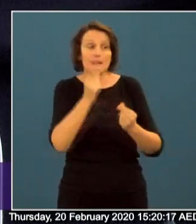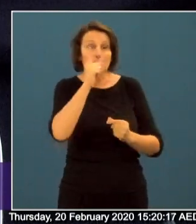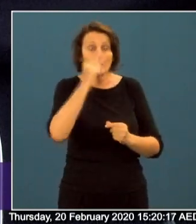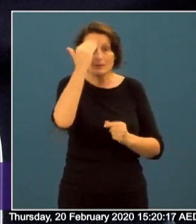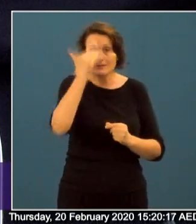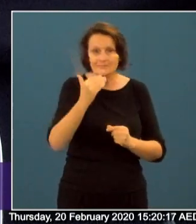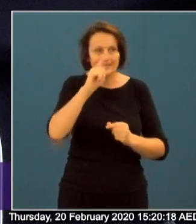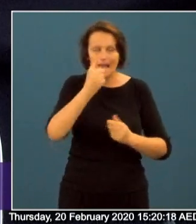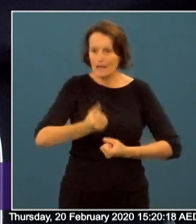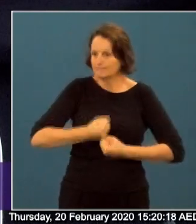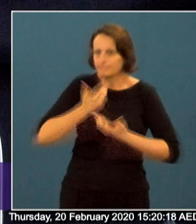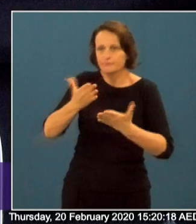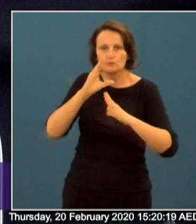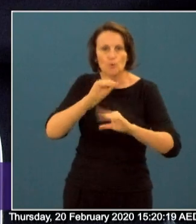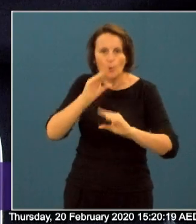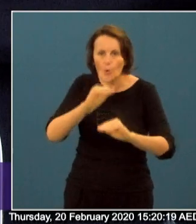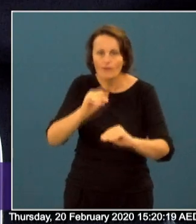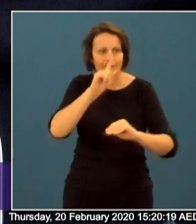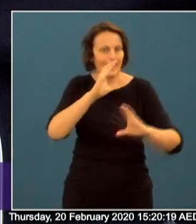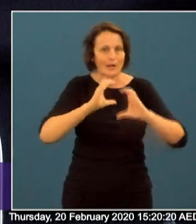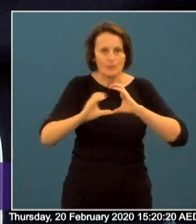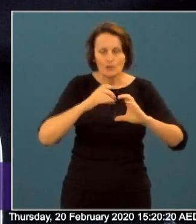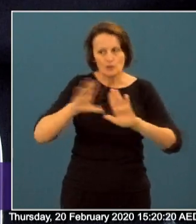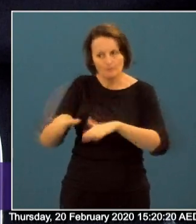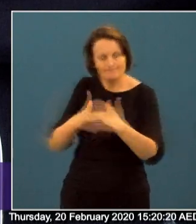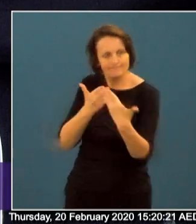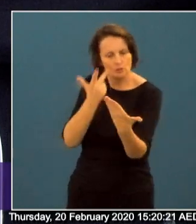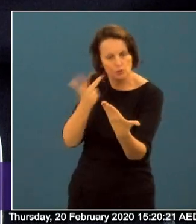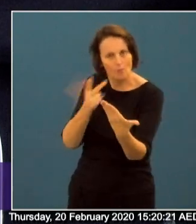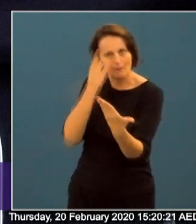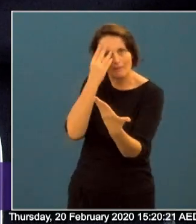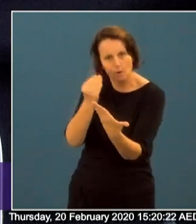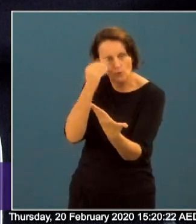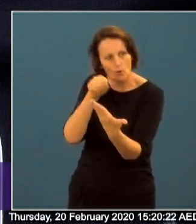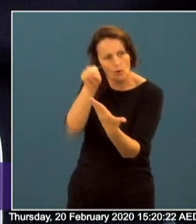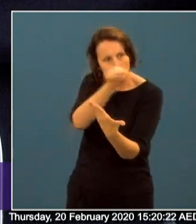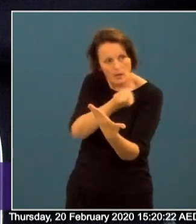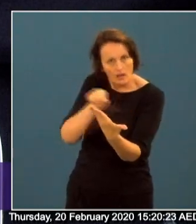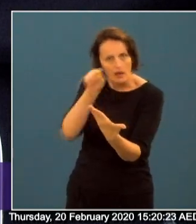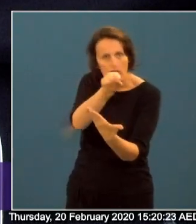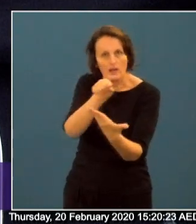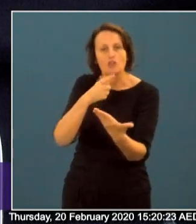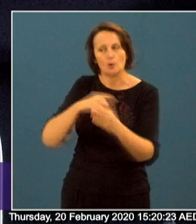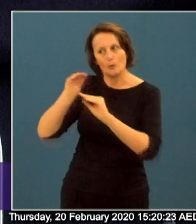and that augmented and alternative communication strategies are widely used outside the health system,